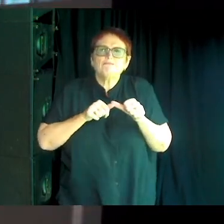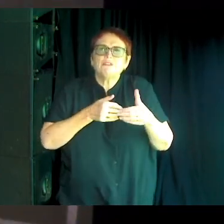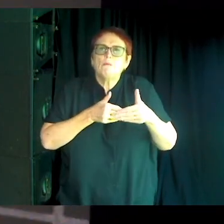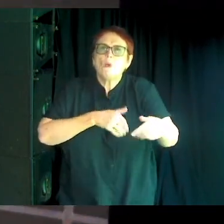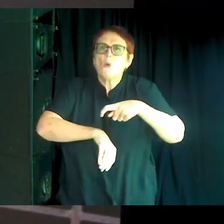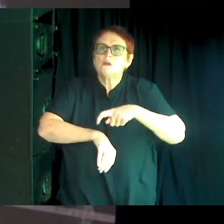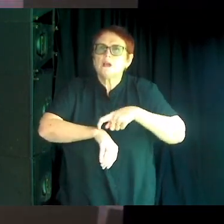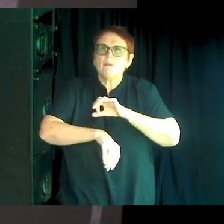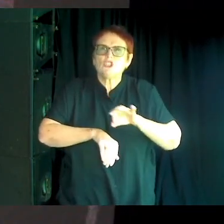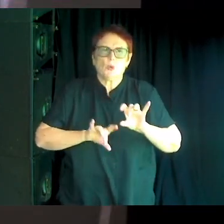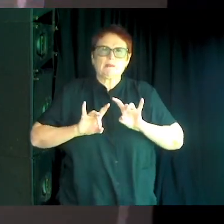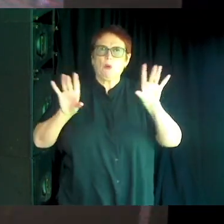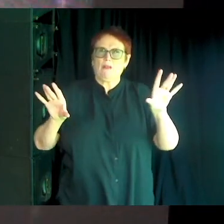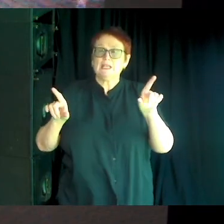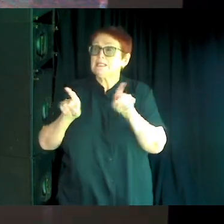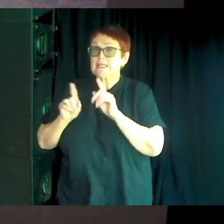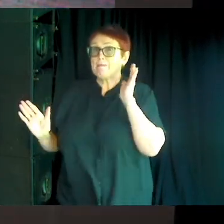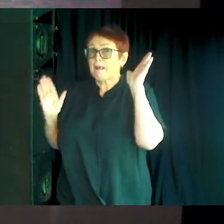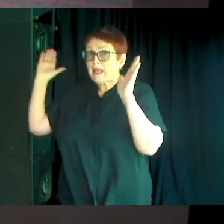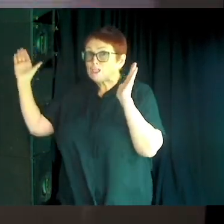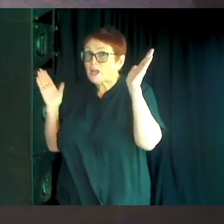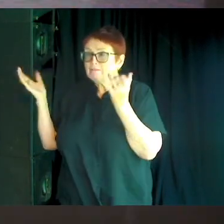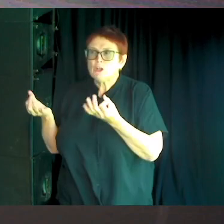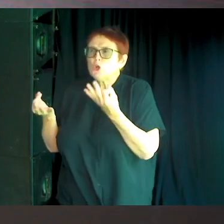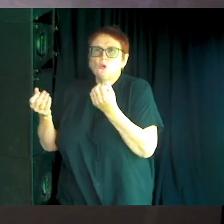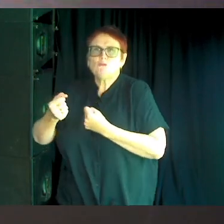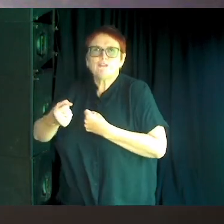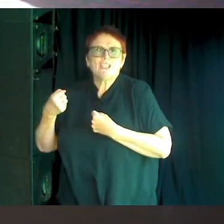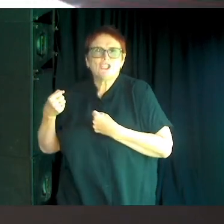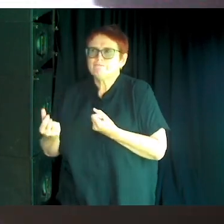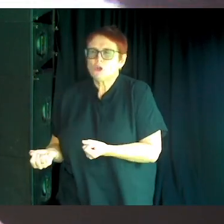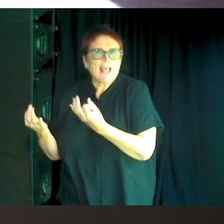yes exactly in malaysia as well because we don't have a good refrigeration system we don't have